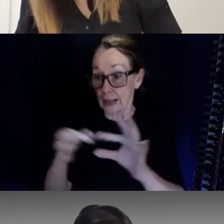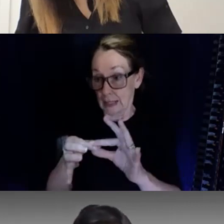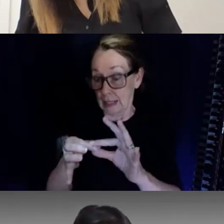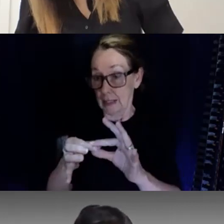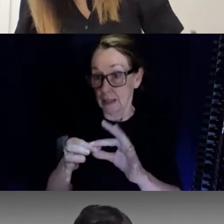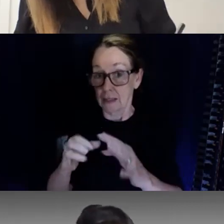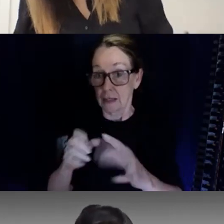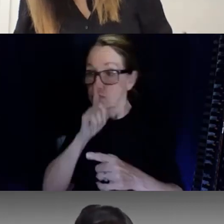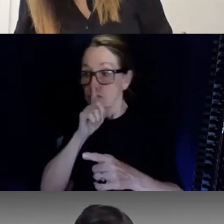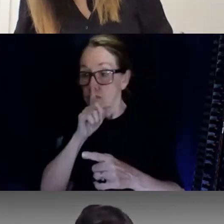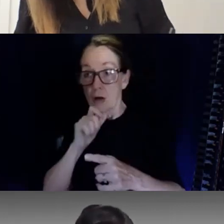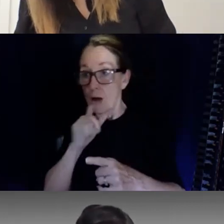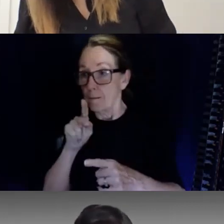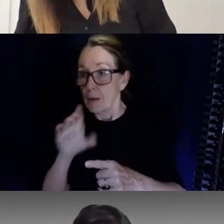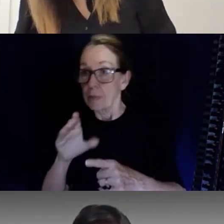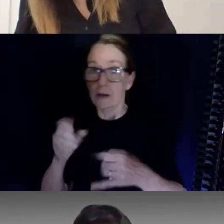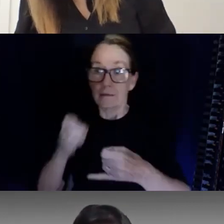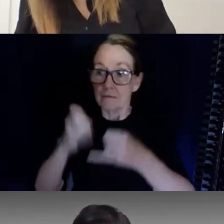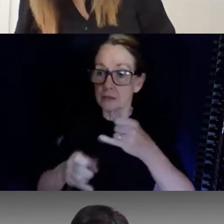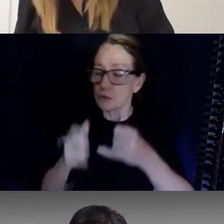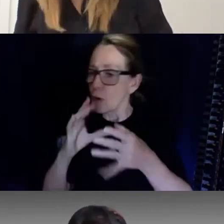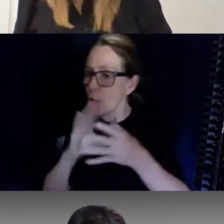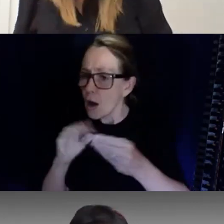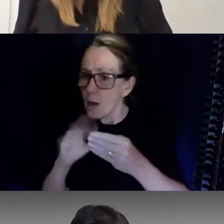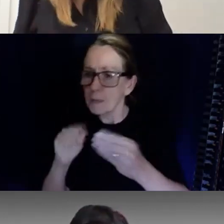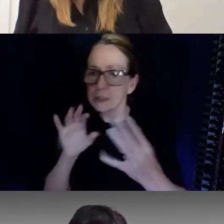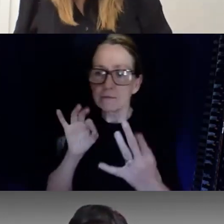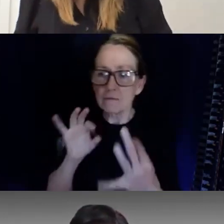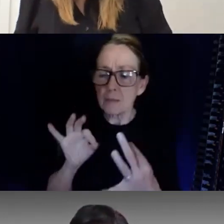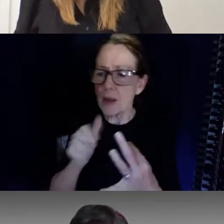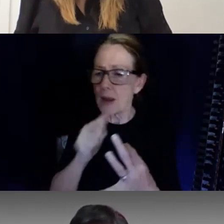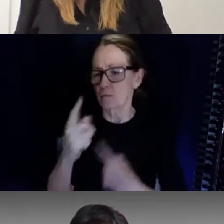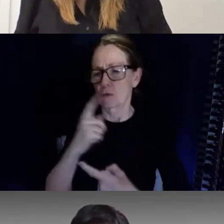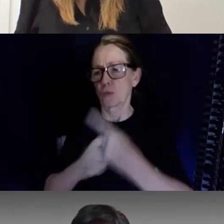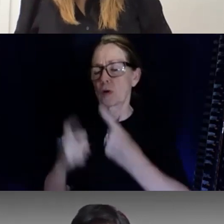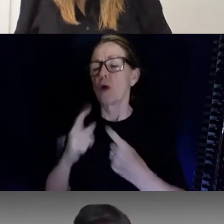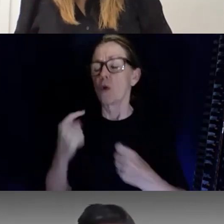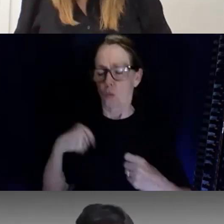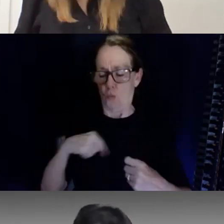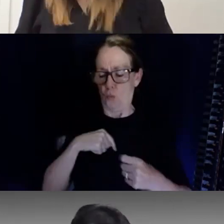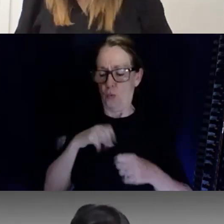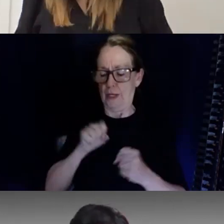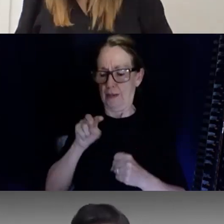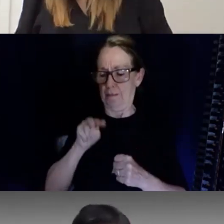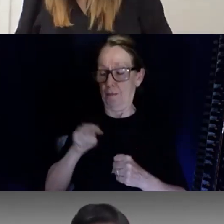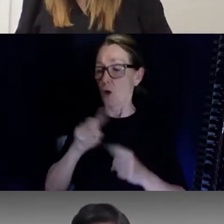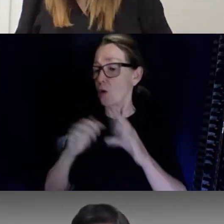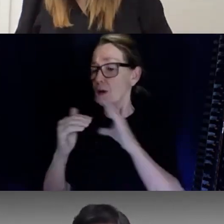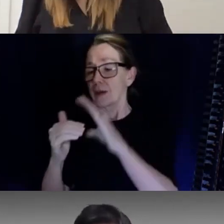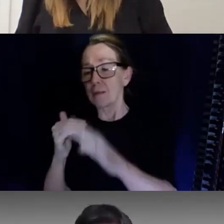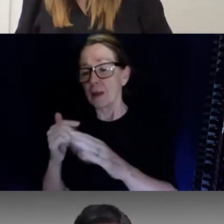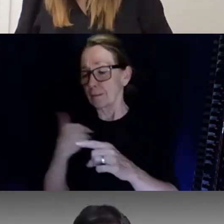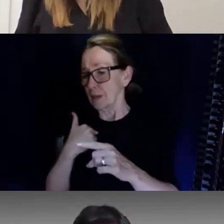EARNEST, I FAILED TO MENTION IN MY E-MAIL, BUT YOU CAN LEAVE COMMENTS ON THAT PREVIEW LINK THAT I SENT OUT.